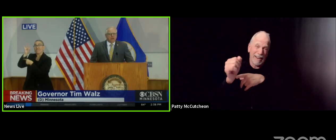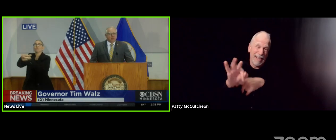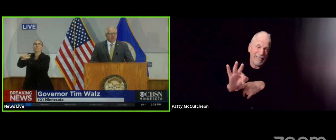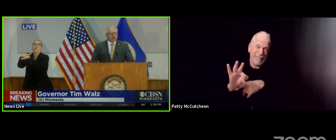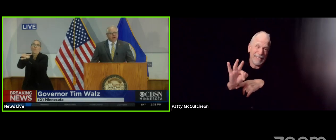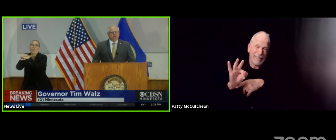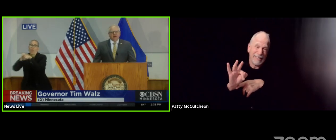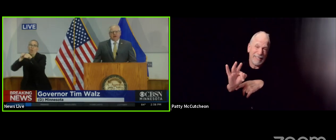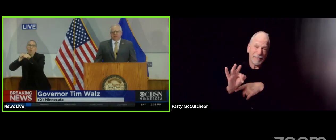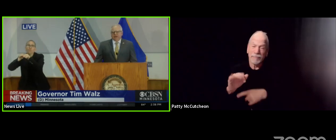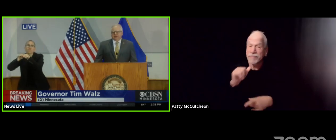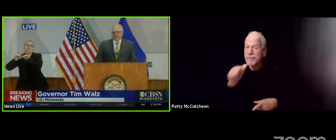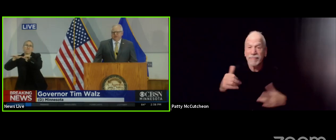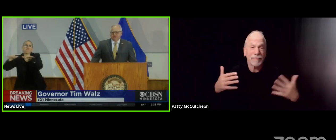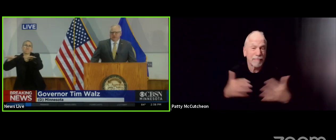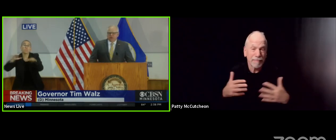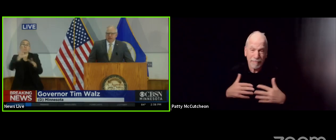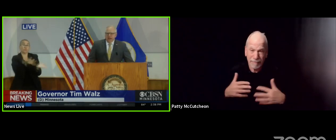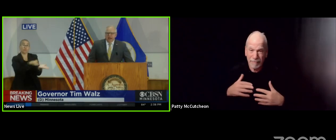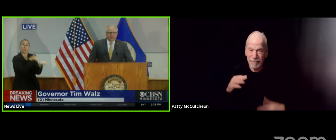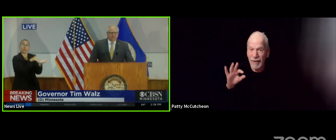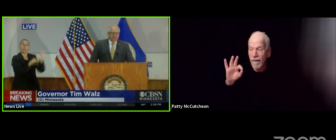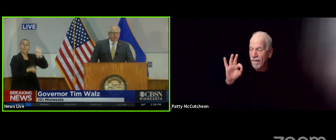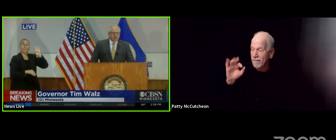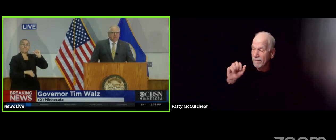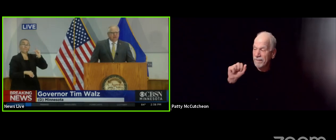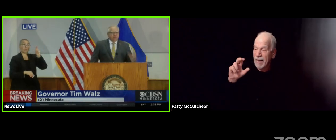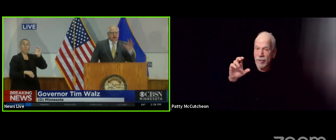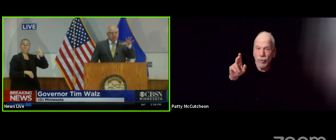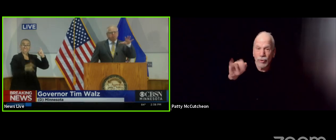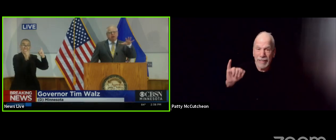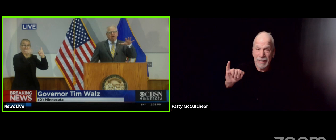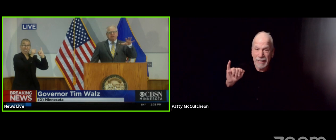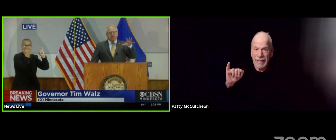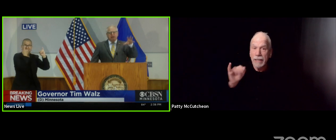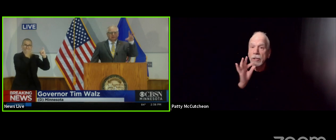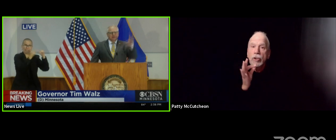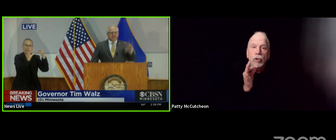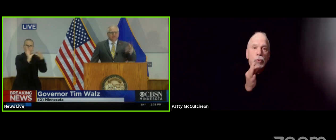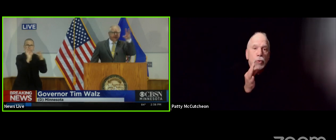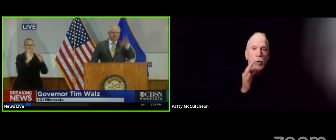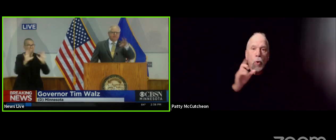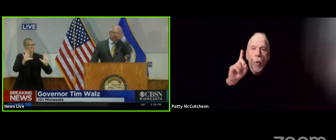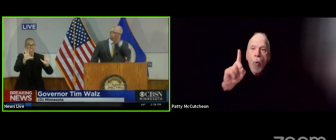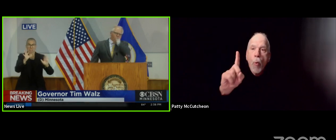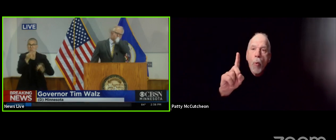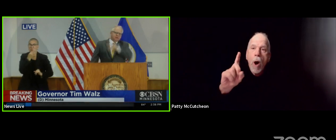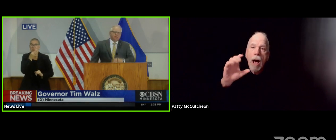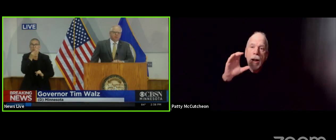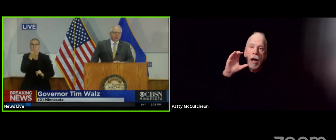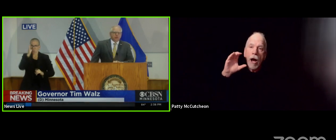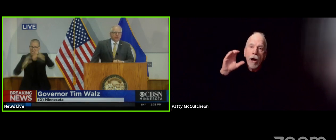APPROACH 100,000 CASES IN THIS COUNTRY AND THE FEAR THAT THE HODGEPODGE AND THE DIFFERENT RULES ACROSS